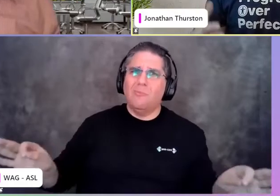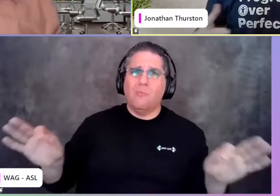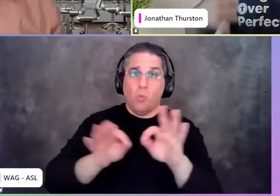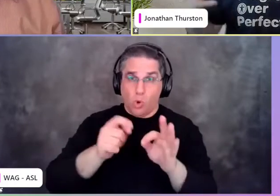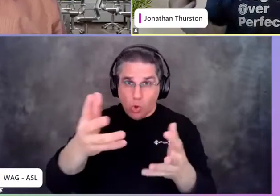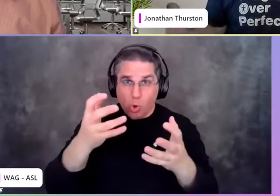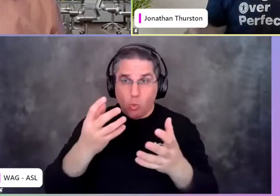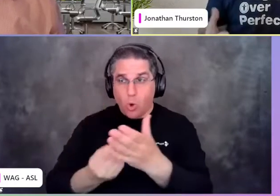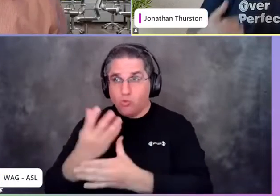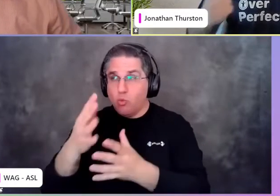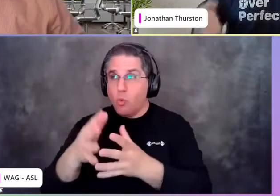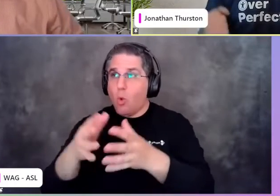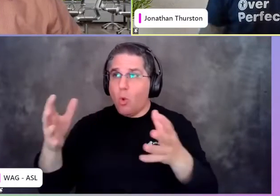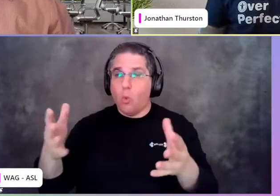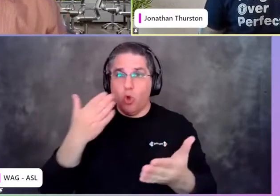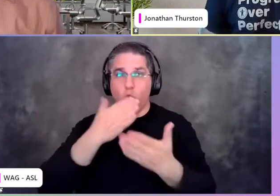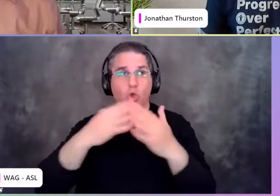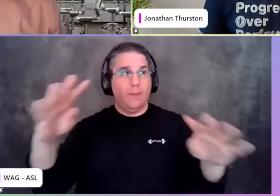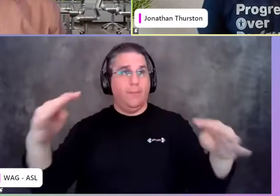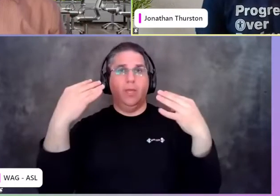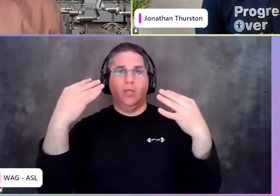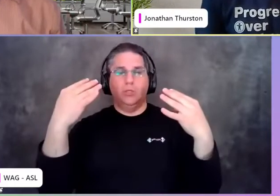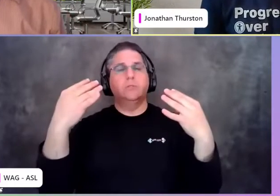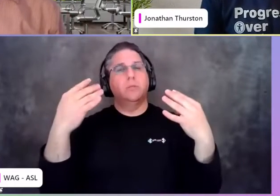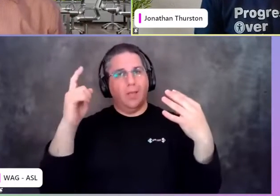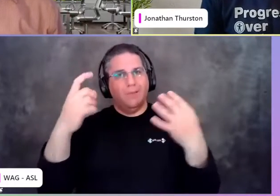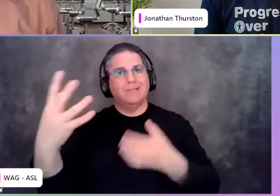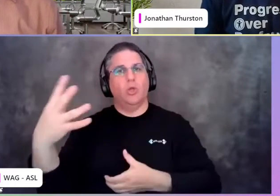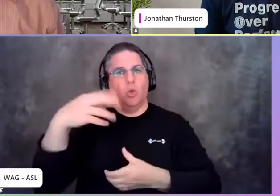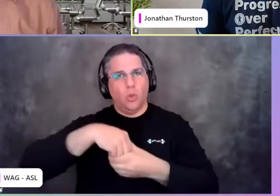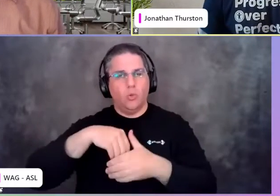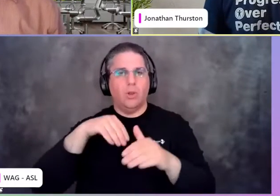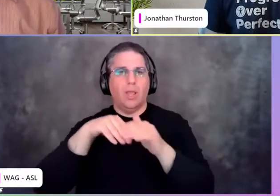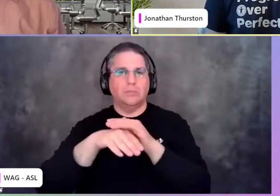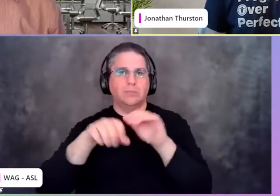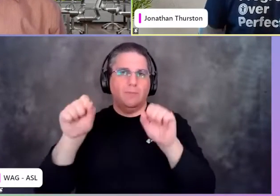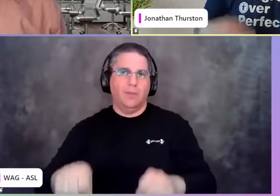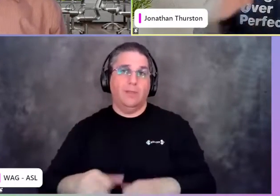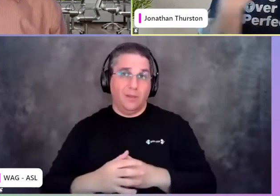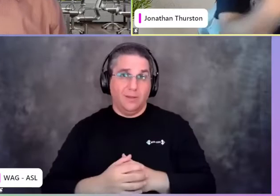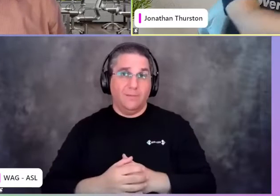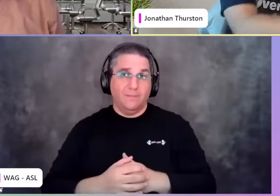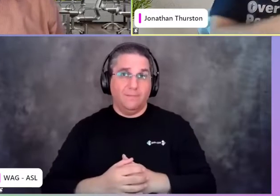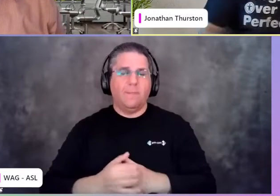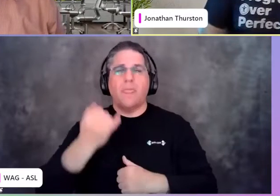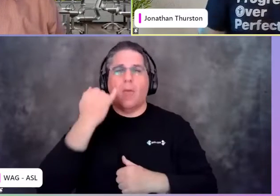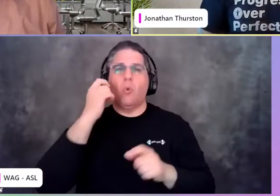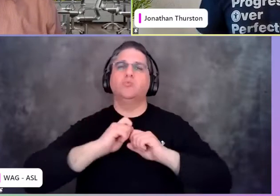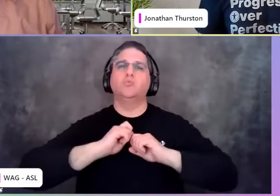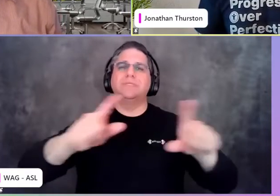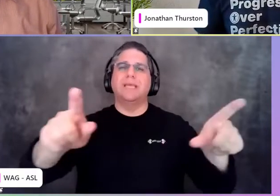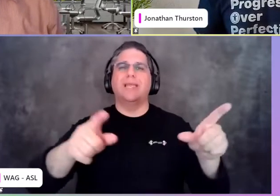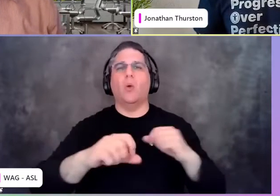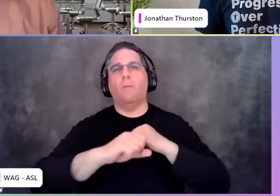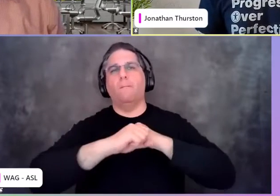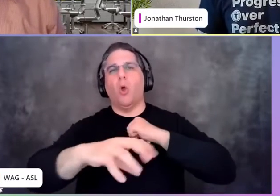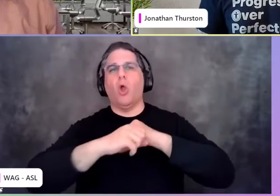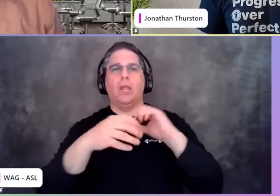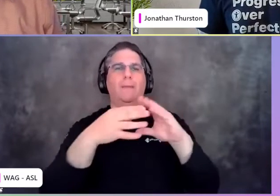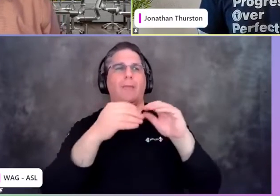pitches pitches accessible? It's extremely important as part of your image and growth to make sure that these